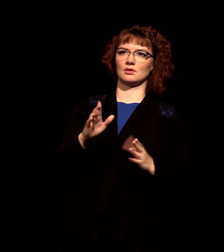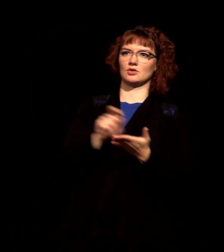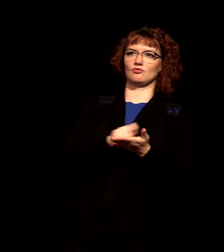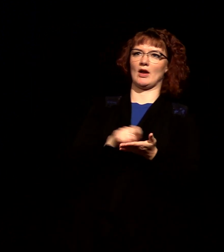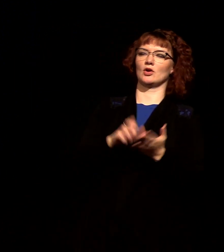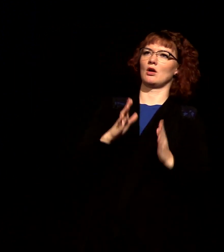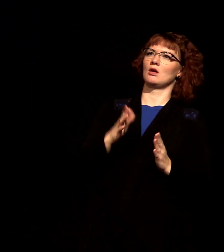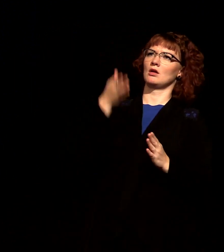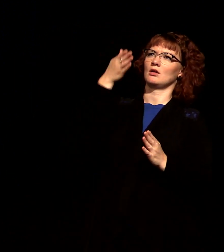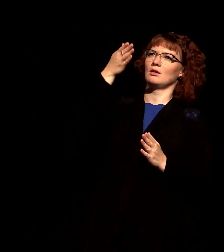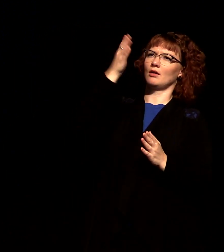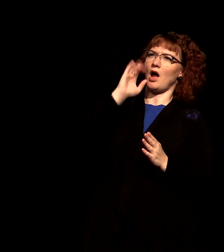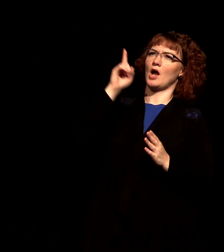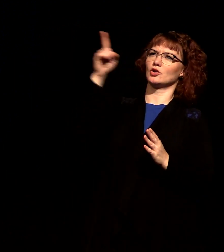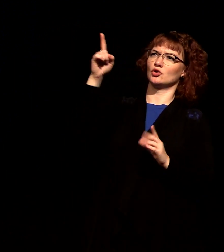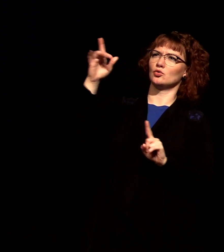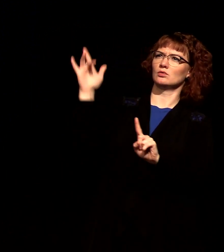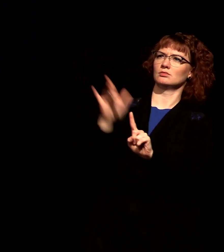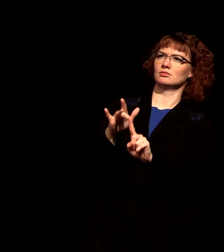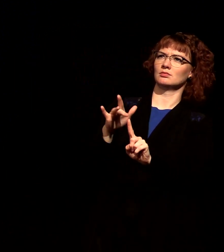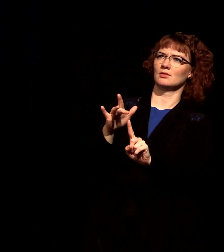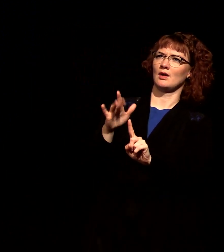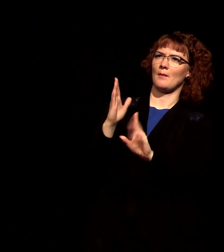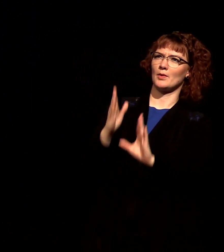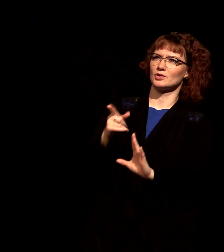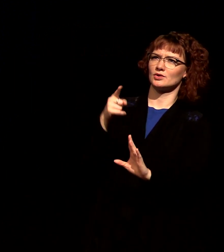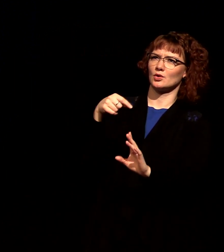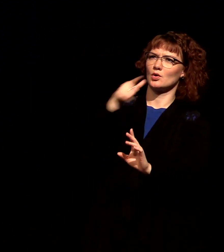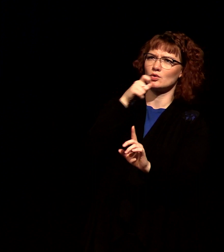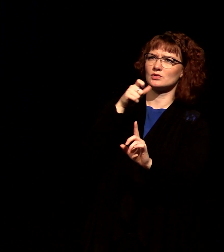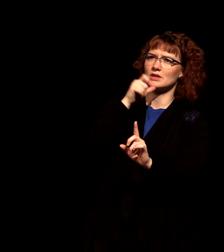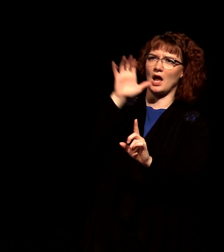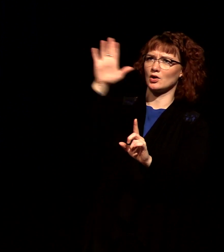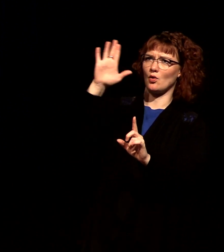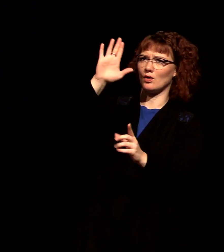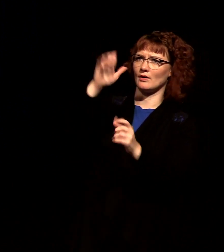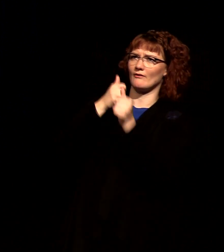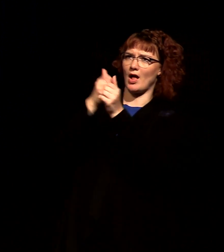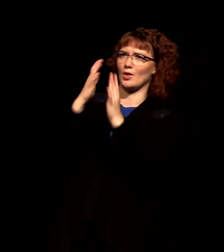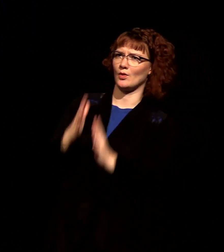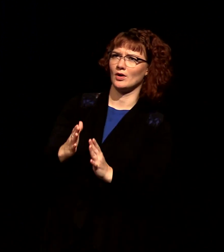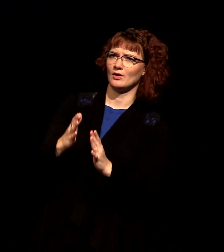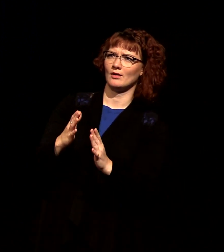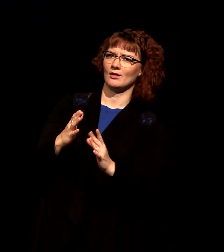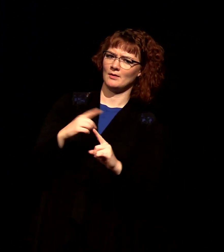move in the heart of a man who doesn't know you, and you brought about your will, your plan has moved forward, so you